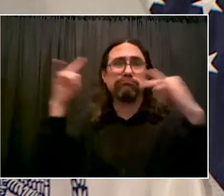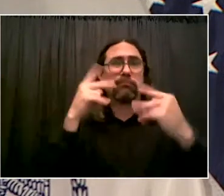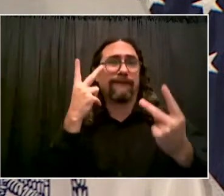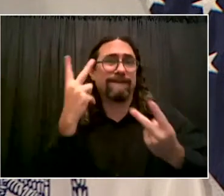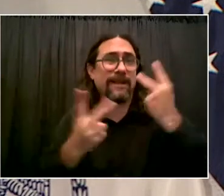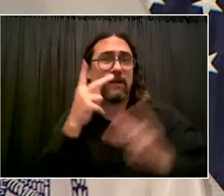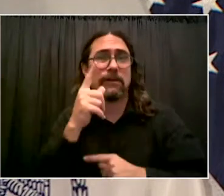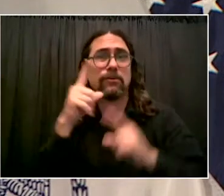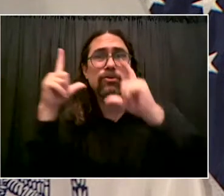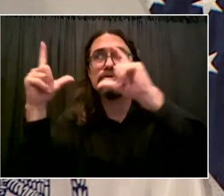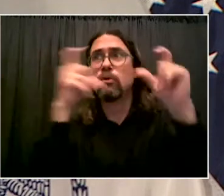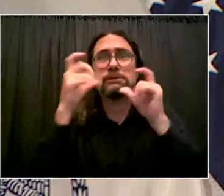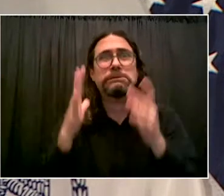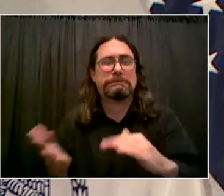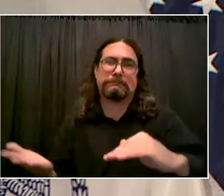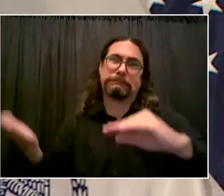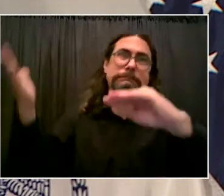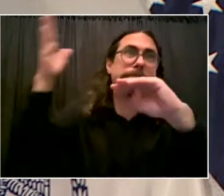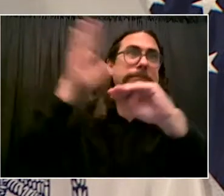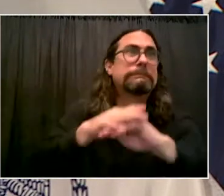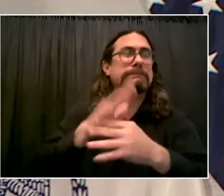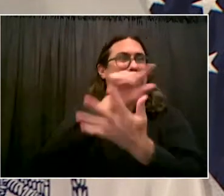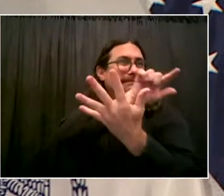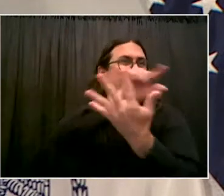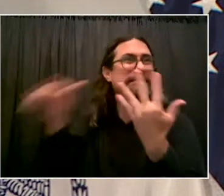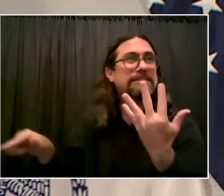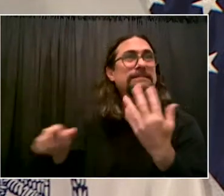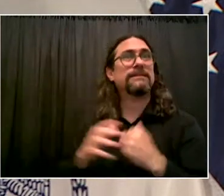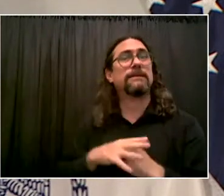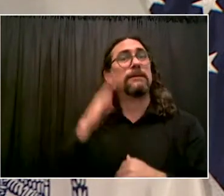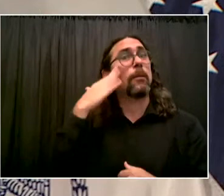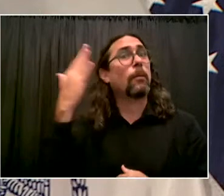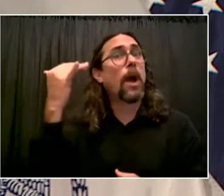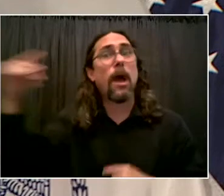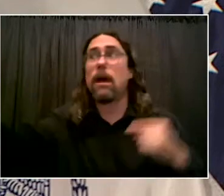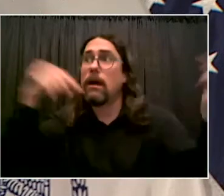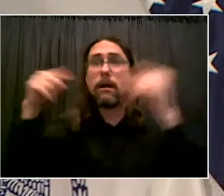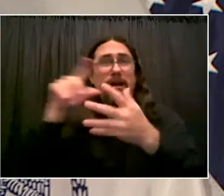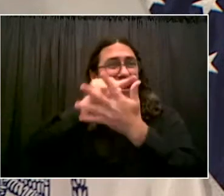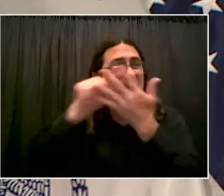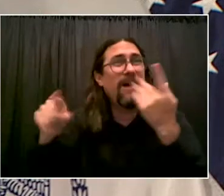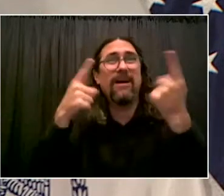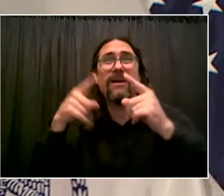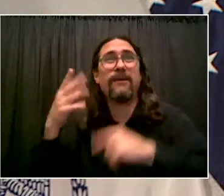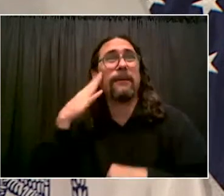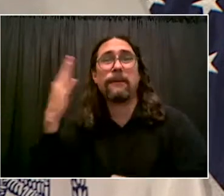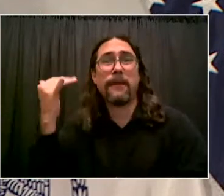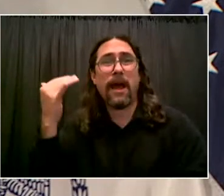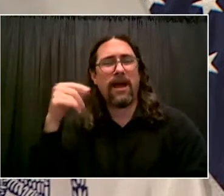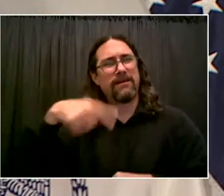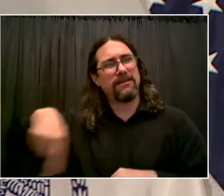IT IS HAPPINENG BECAUSE NEW YORKERS ARE FIGHTING BACK AND SHOWING RESILIENCY AND